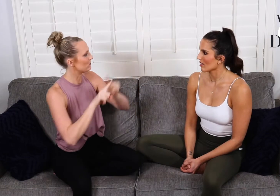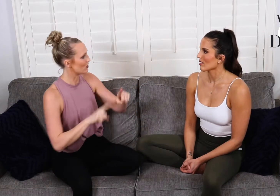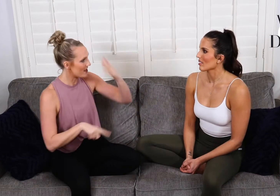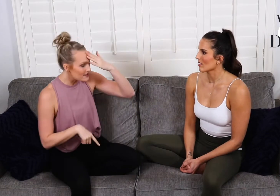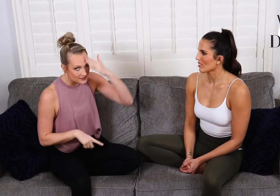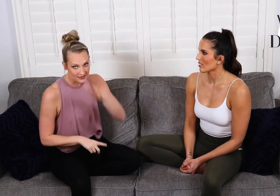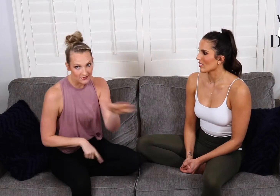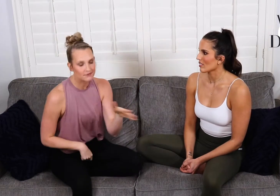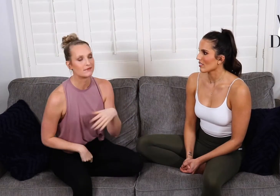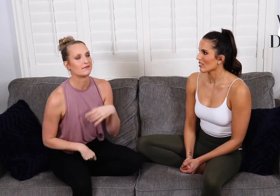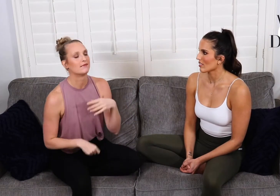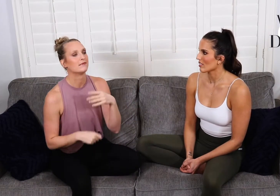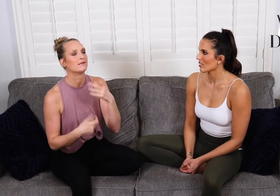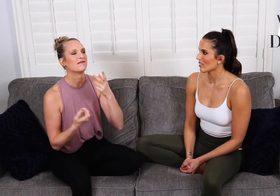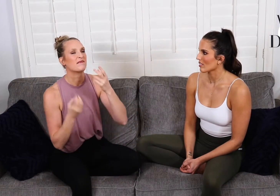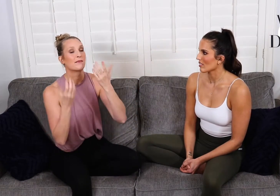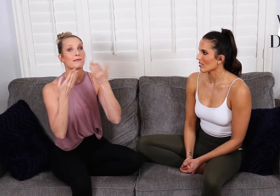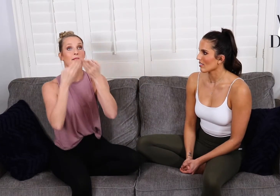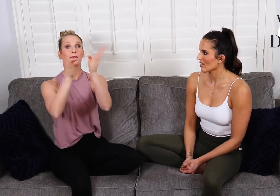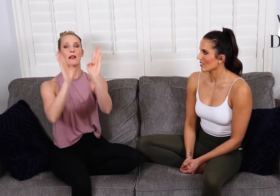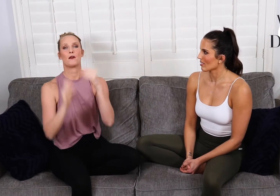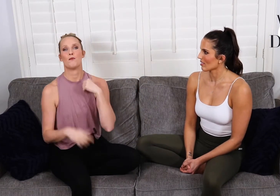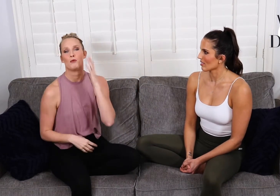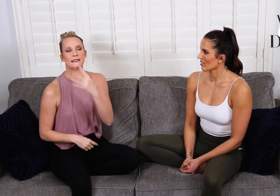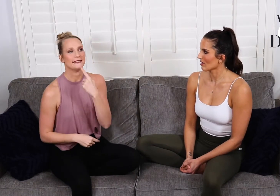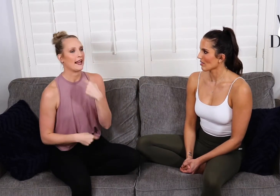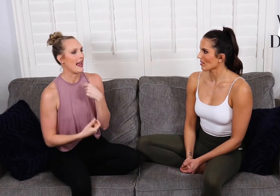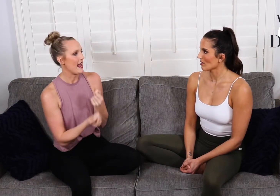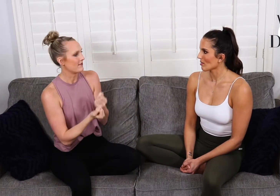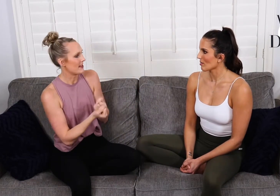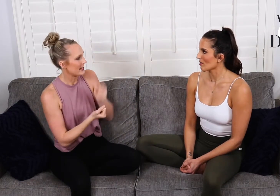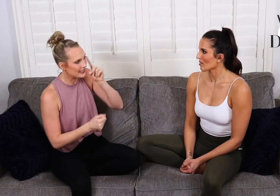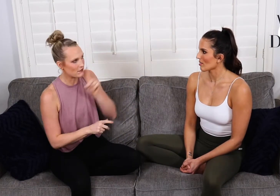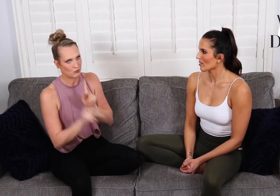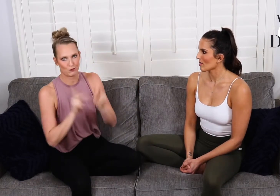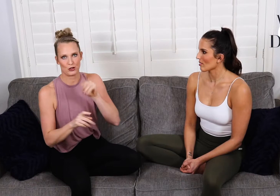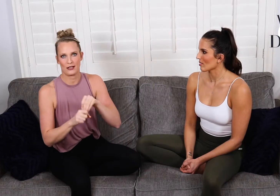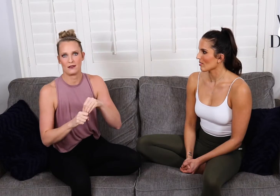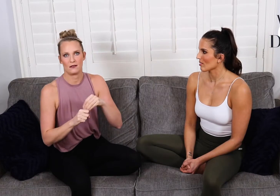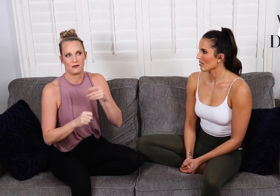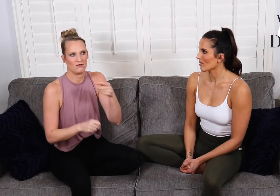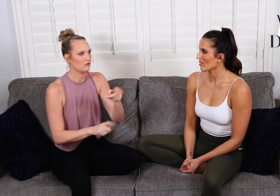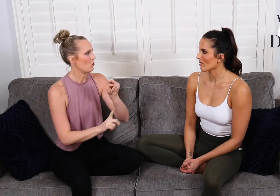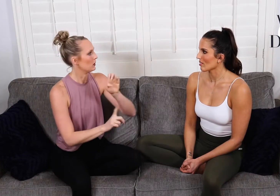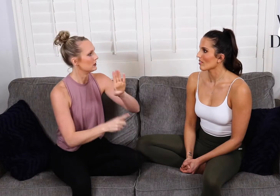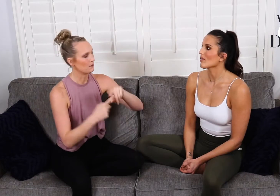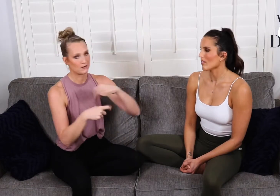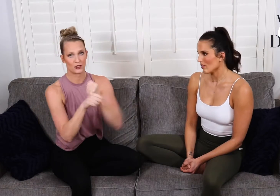different hats, but in general I would say that I advocated for Deaf people in the state of Nebraska